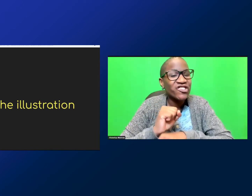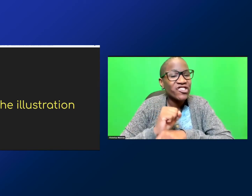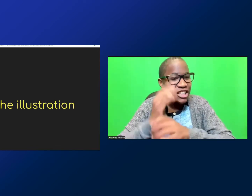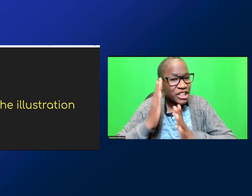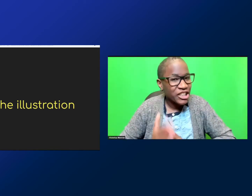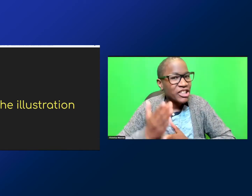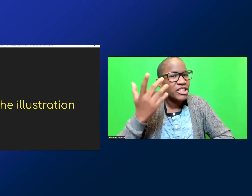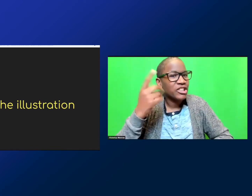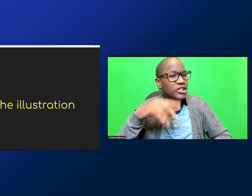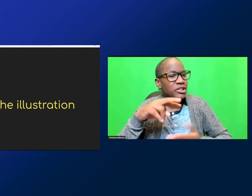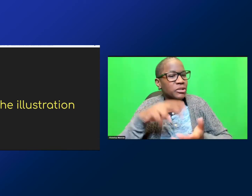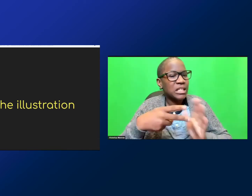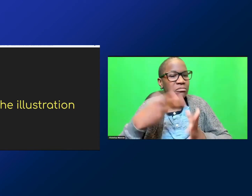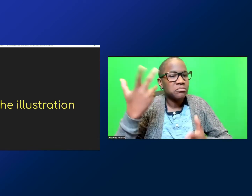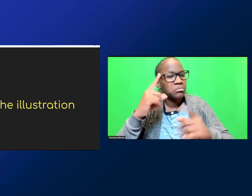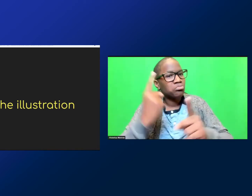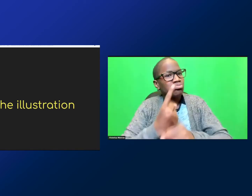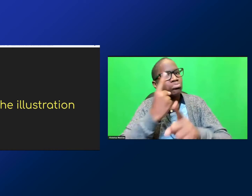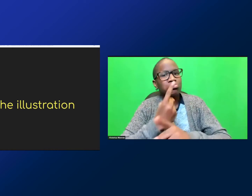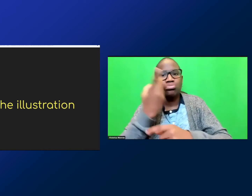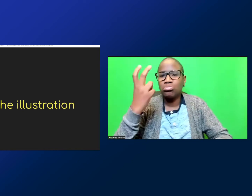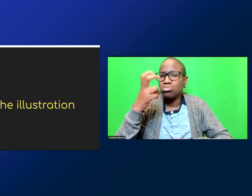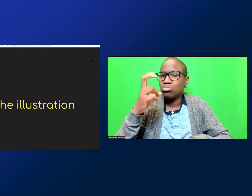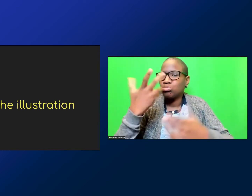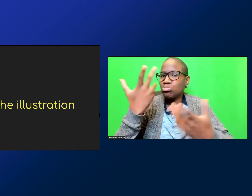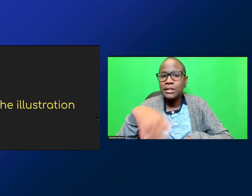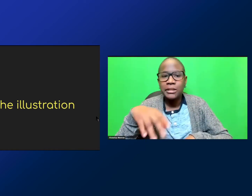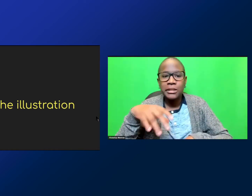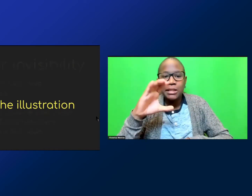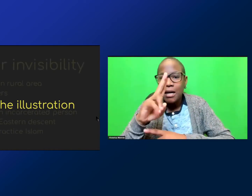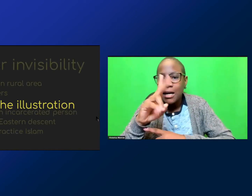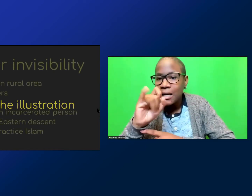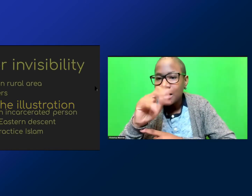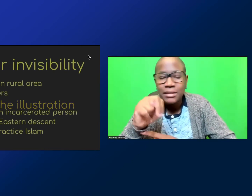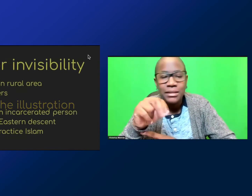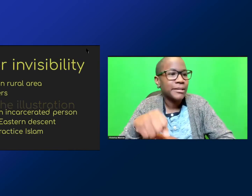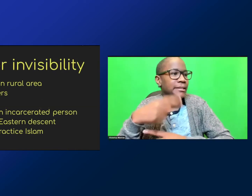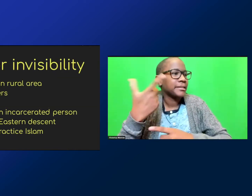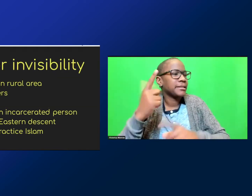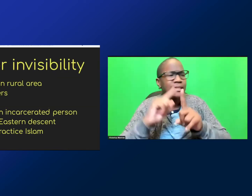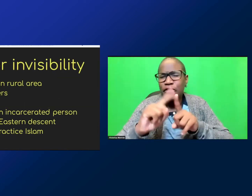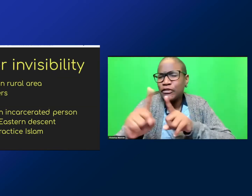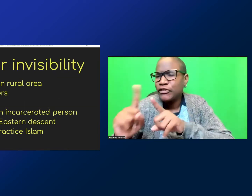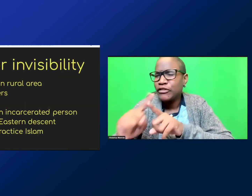for example families who live in rural areas or blue collar workers you know people who work